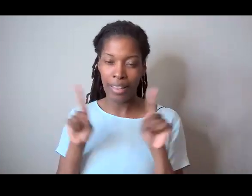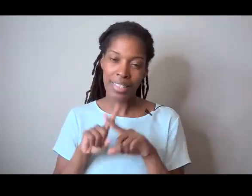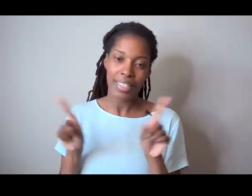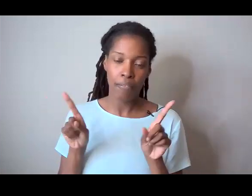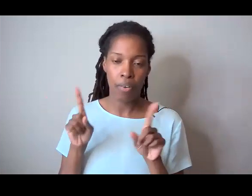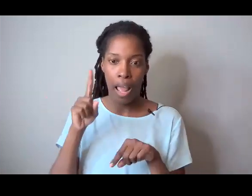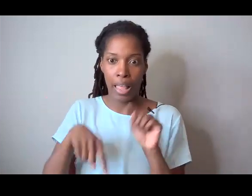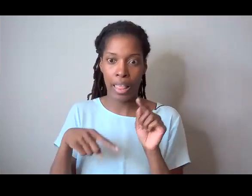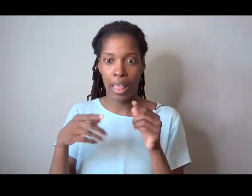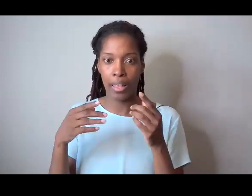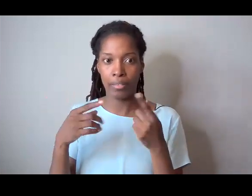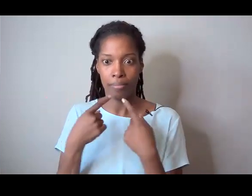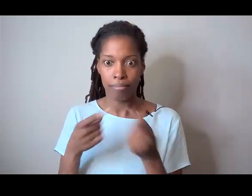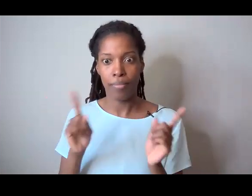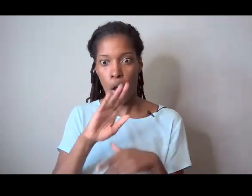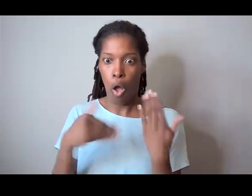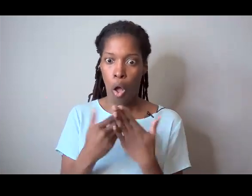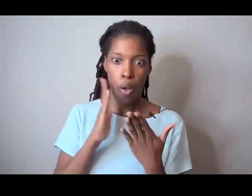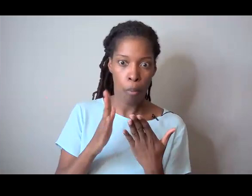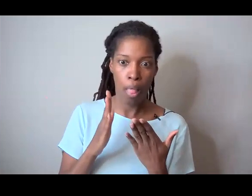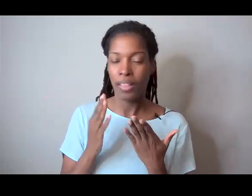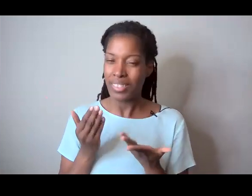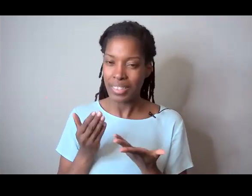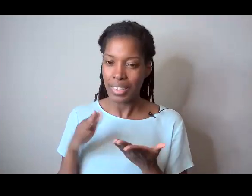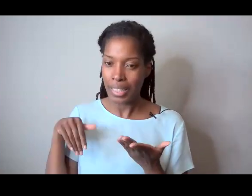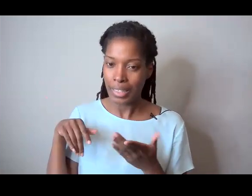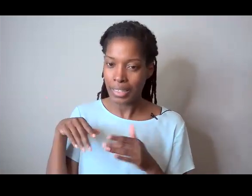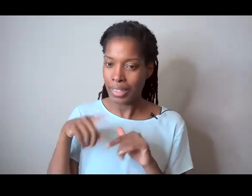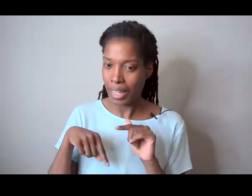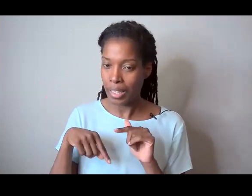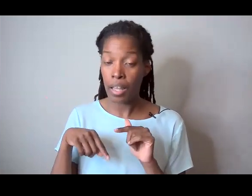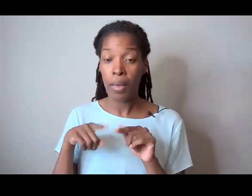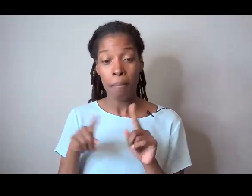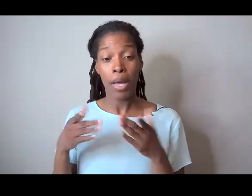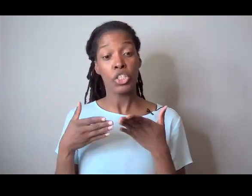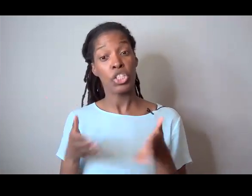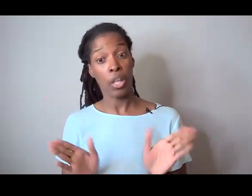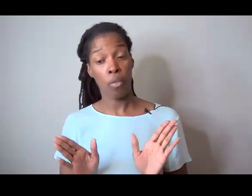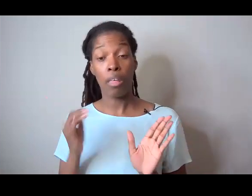say that generally speaking when you're reporting to social security for SSI in the majority of States